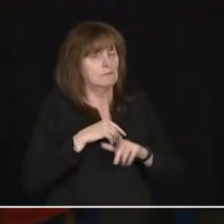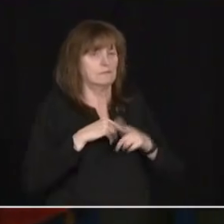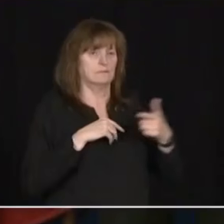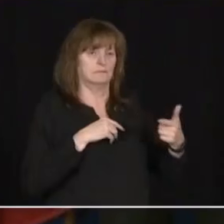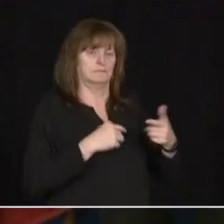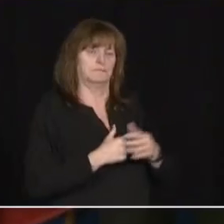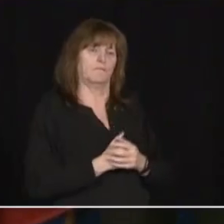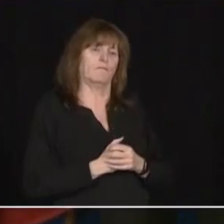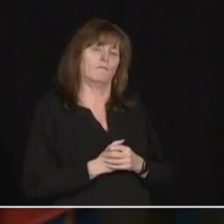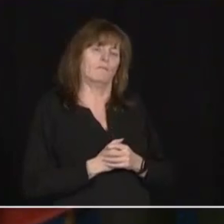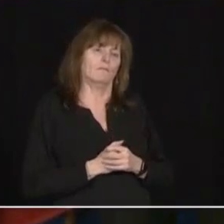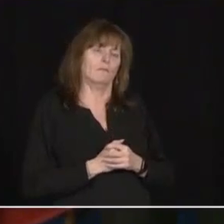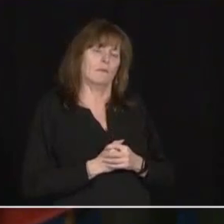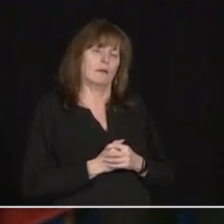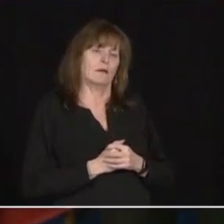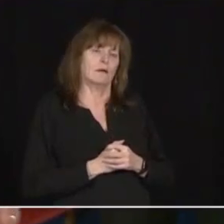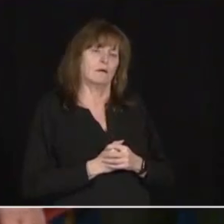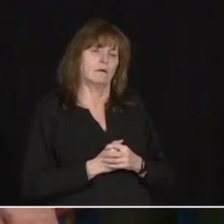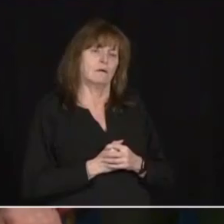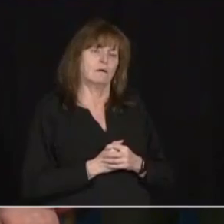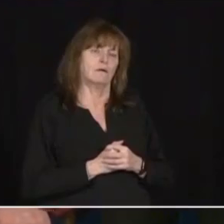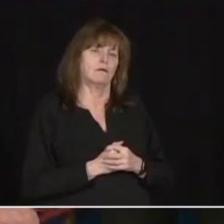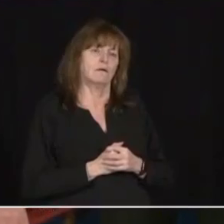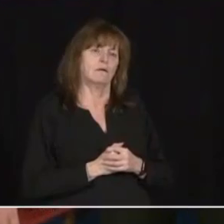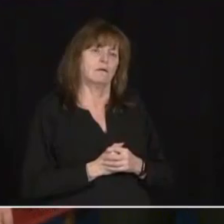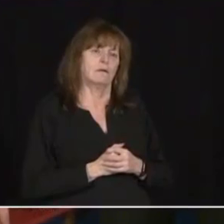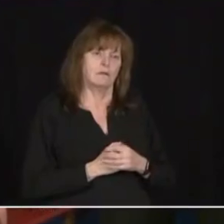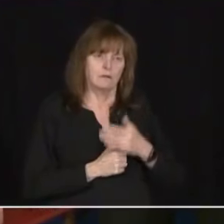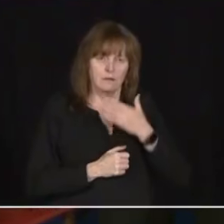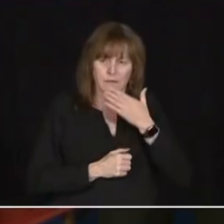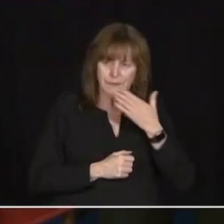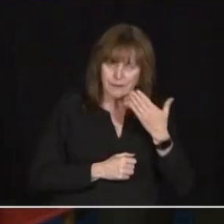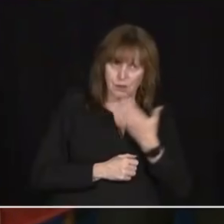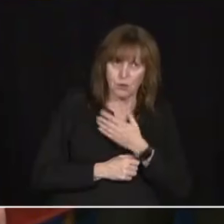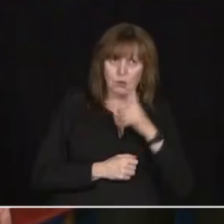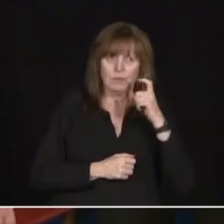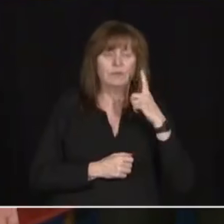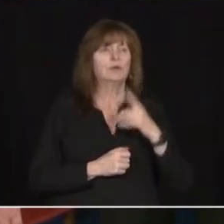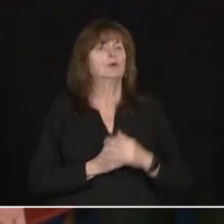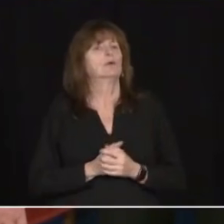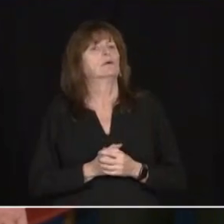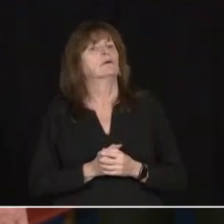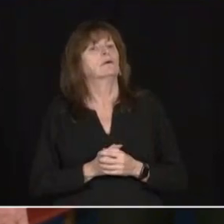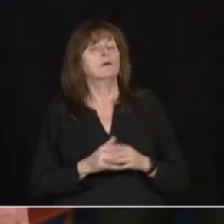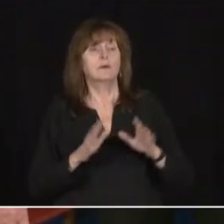day comes and hopefully it's going to come sooner than later. Thank you, Premier.